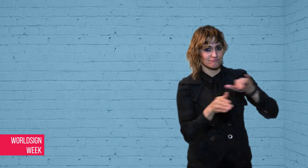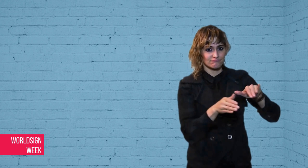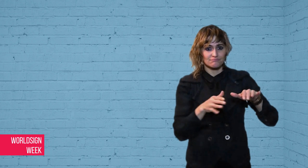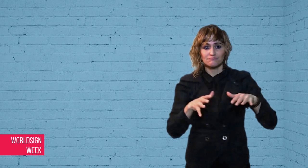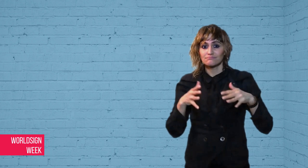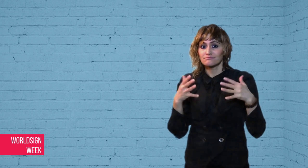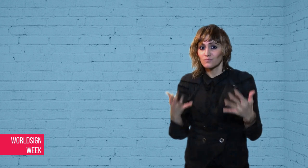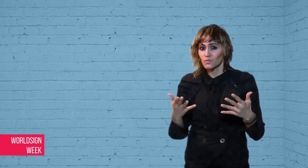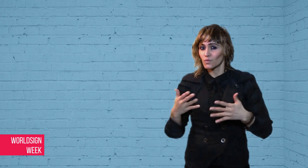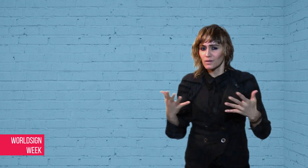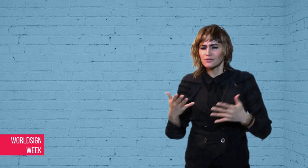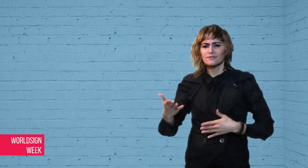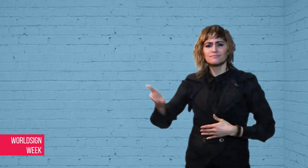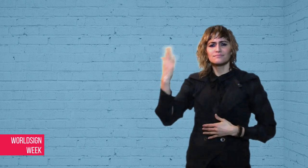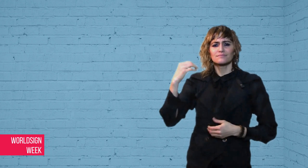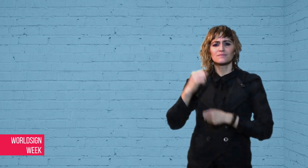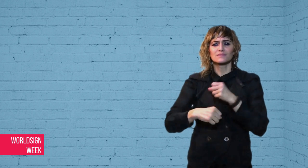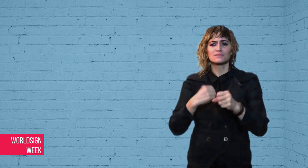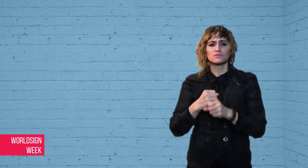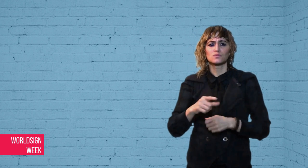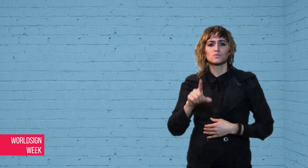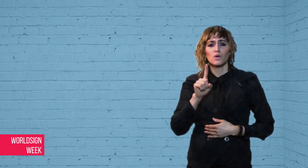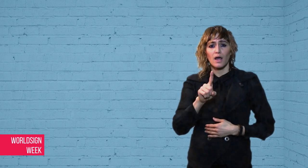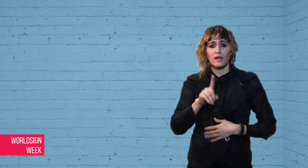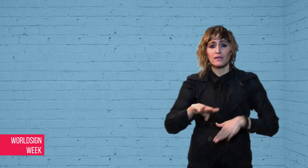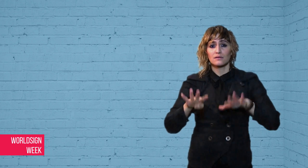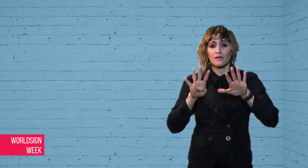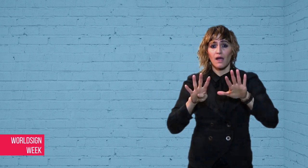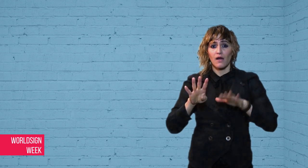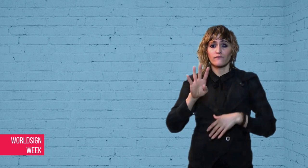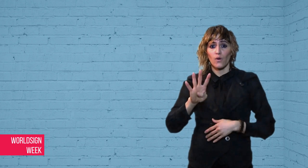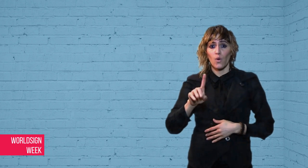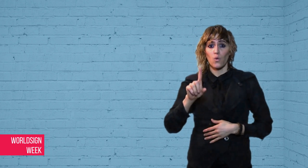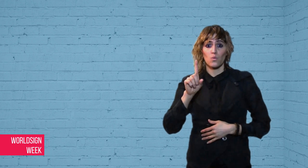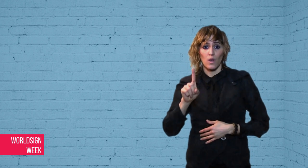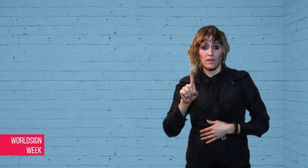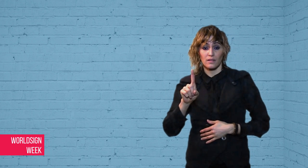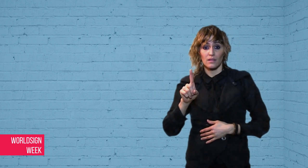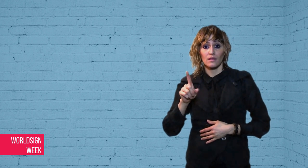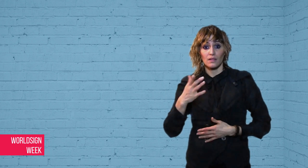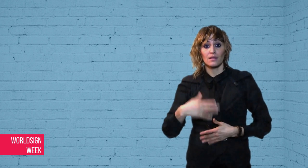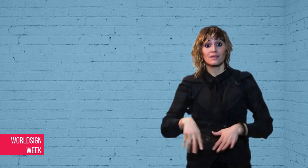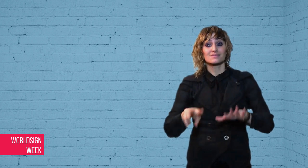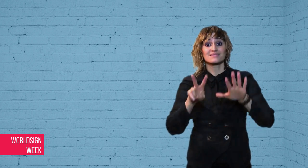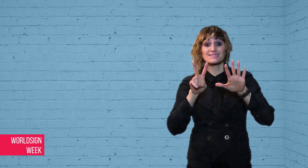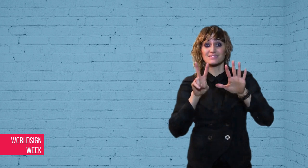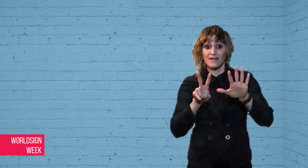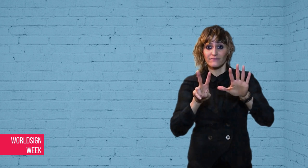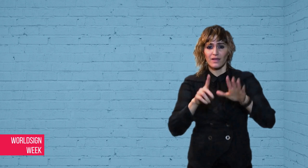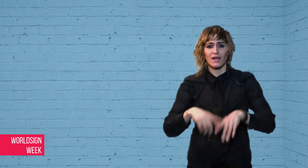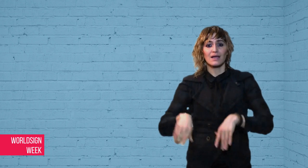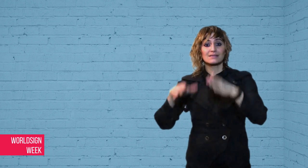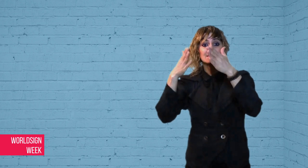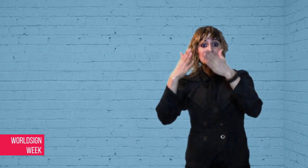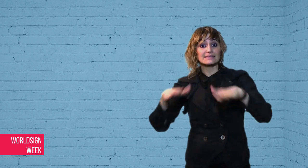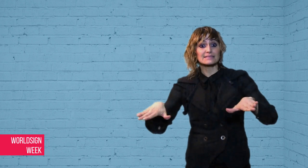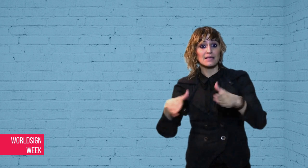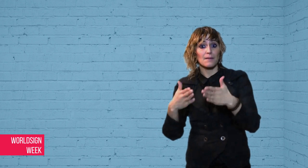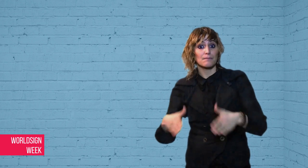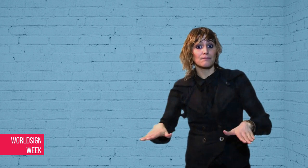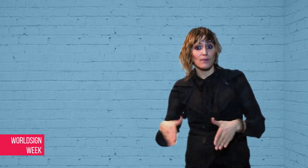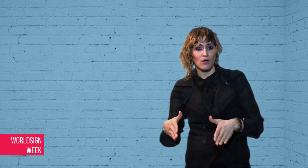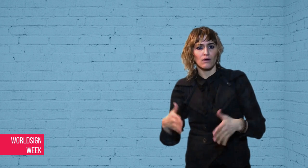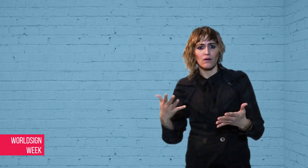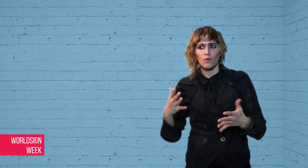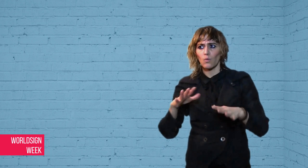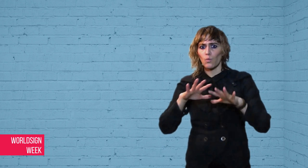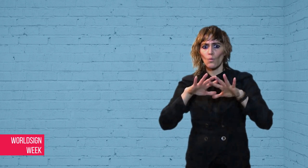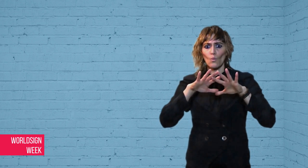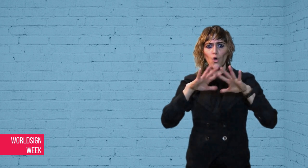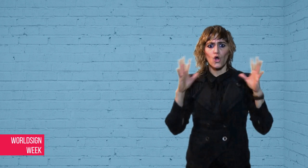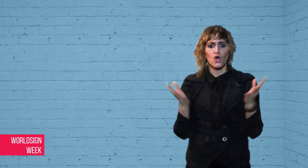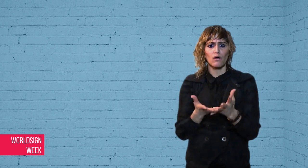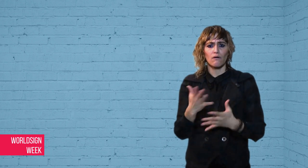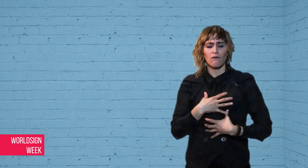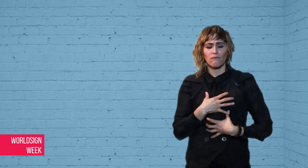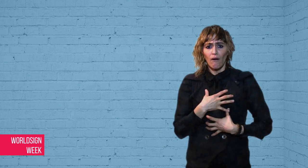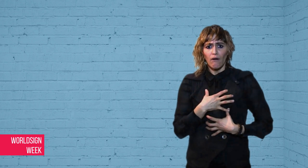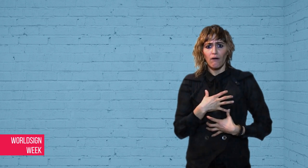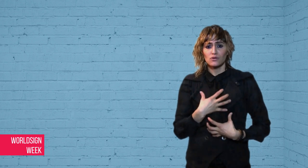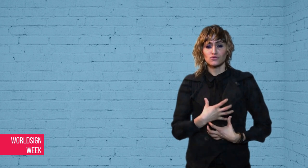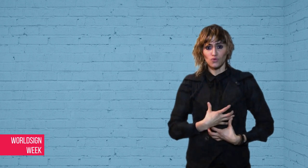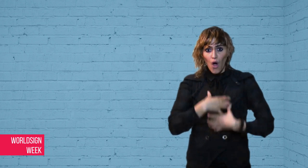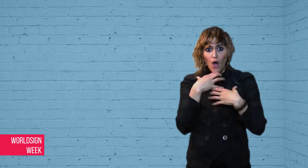In December 7, 1941, the world were shocked when Japan